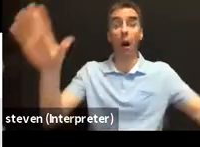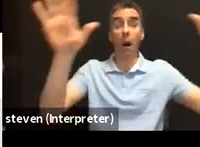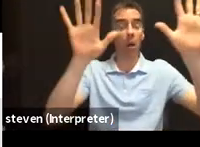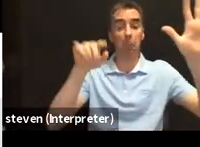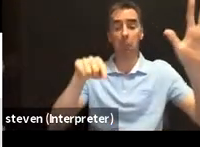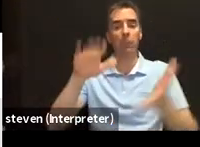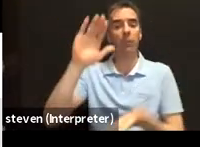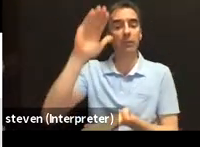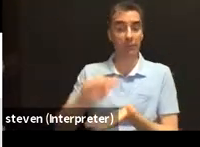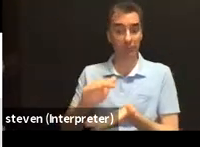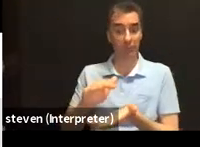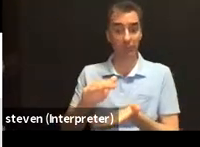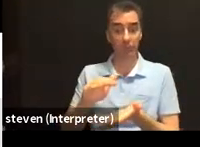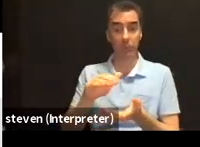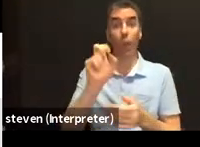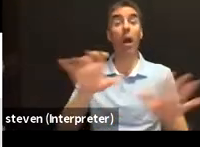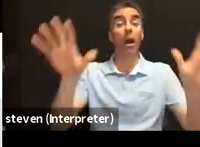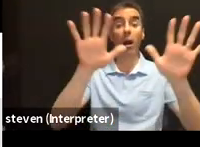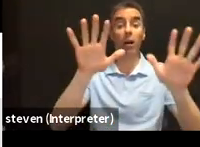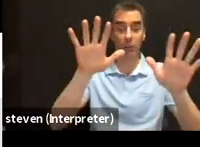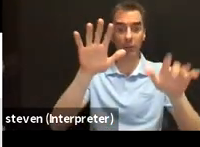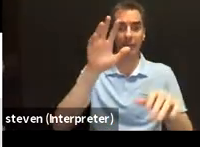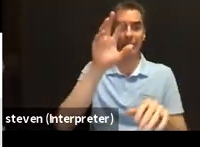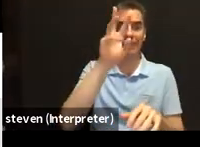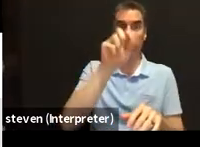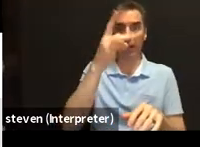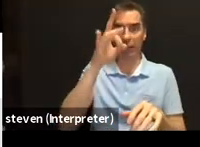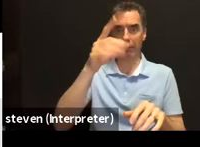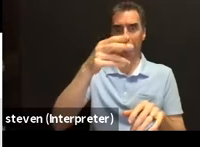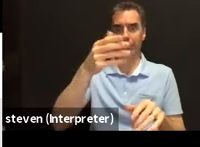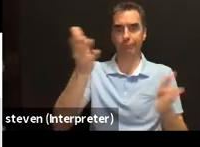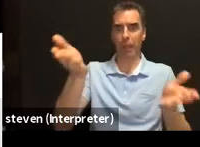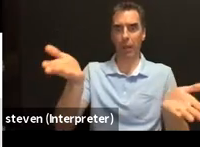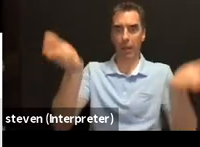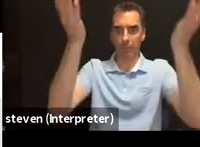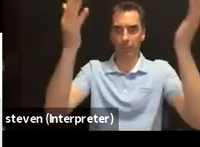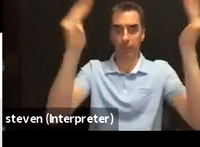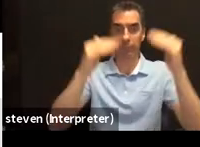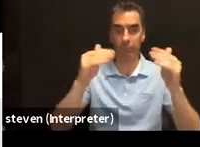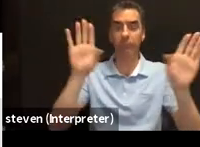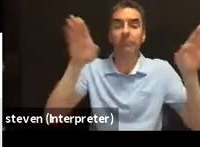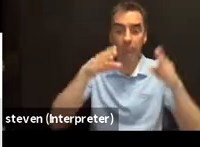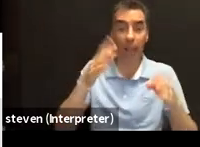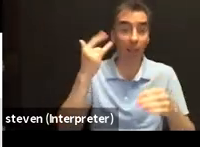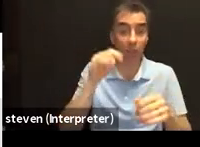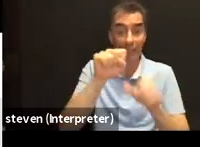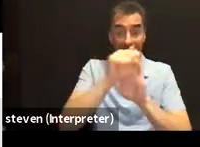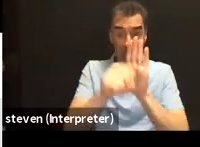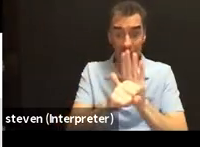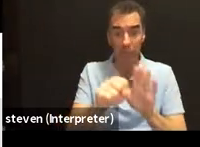maria.rodriguez: Mental Vegas new rate which is six point 18% and in California. The rental vacancy rate is three point 49 so it's even way below that, so